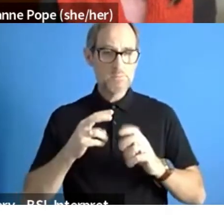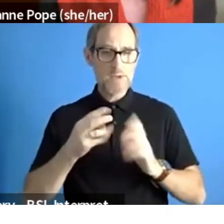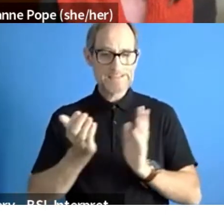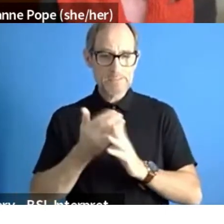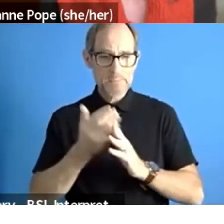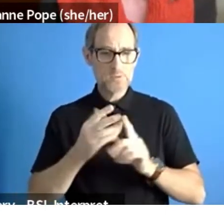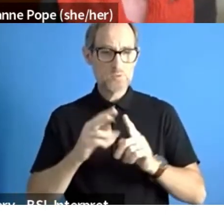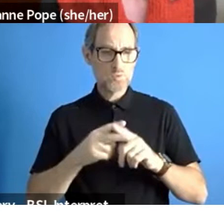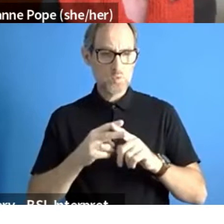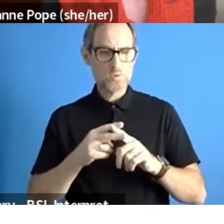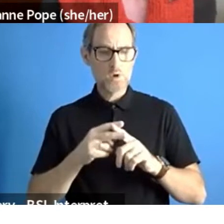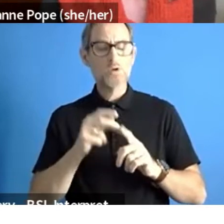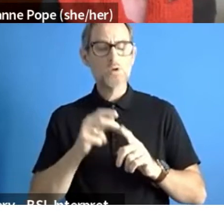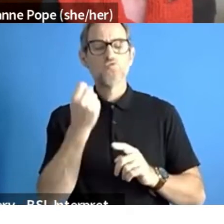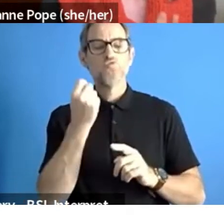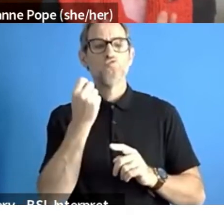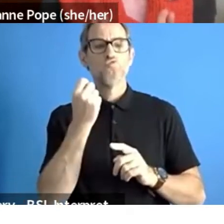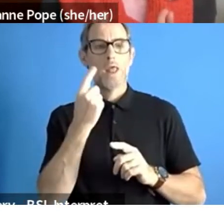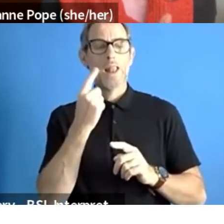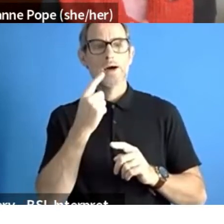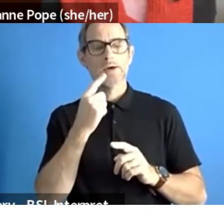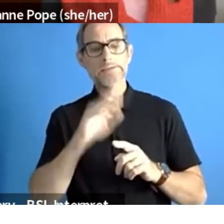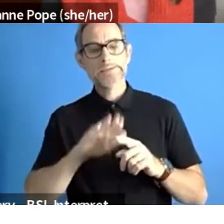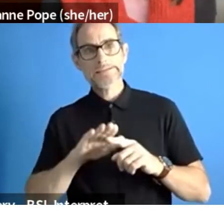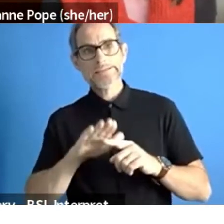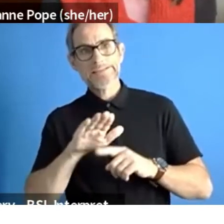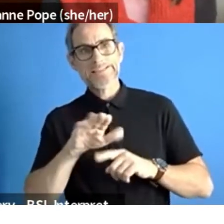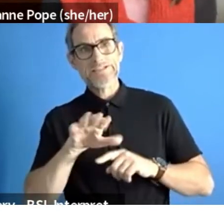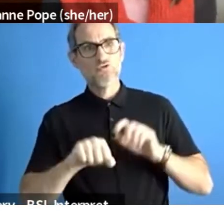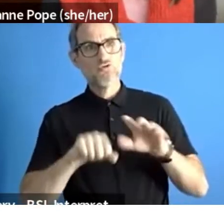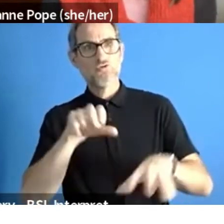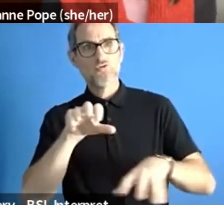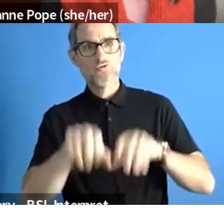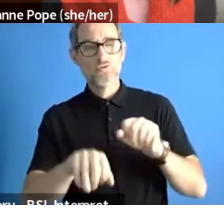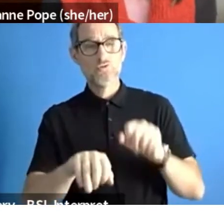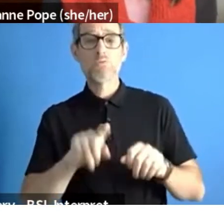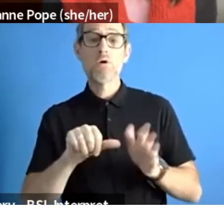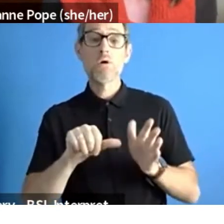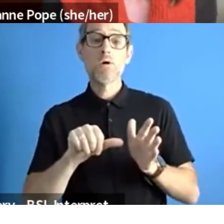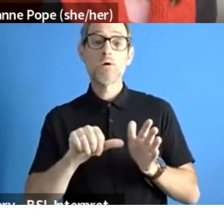important thing is too start because even more changes could make a